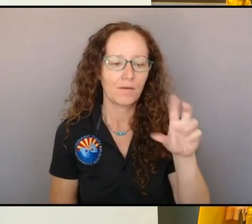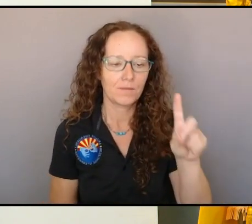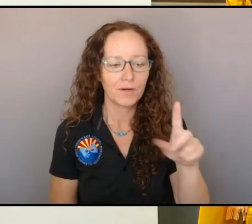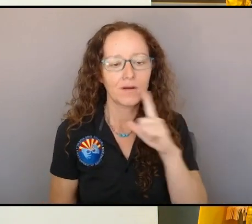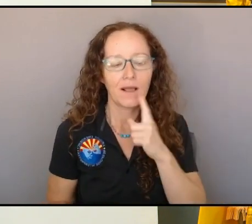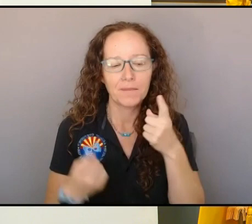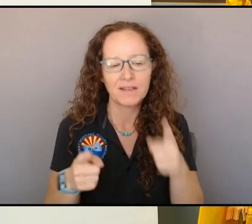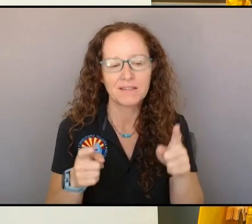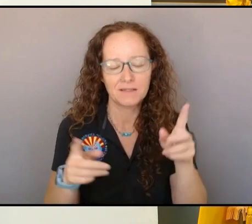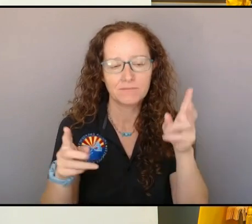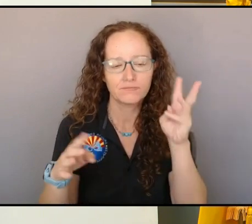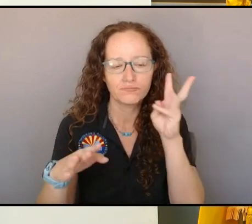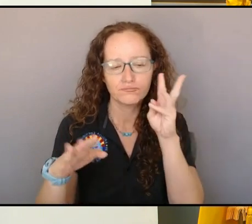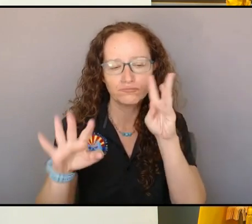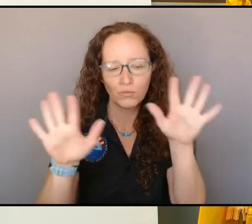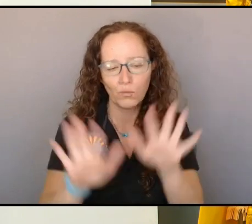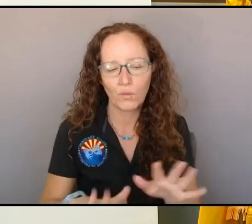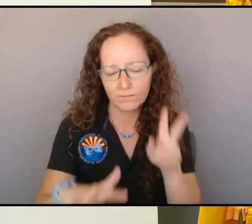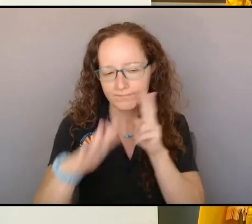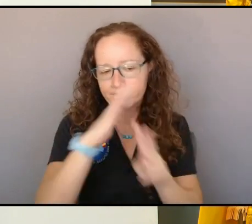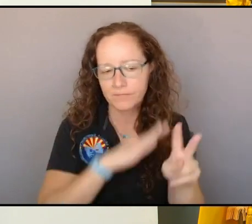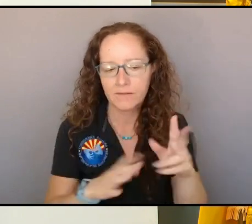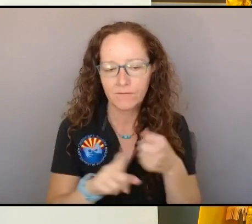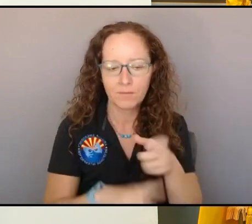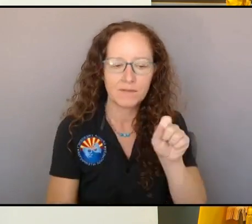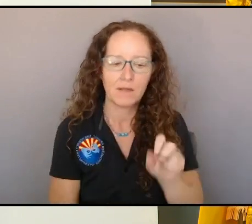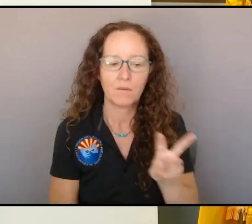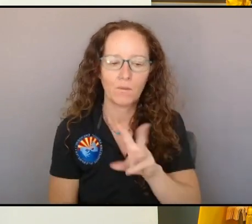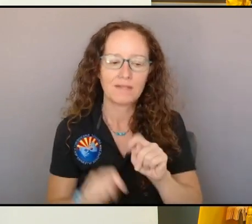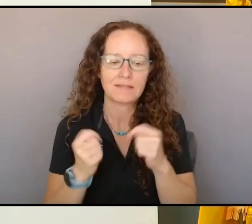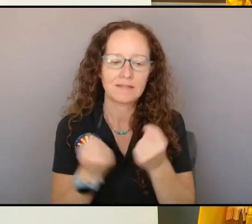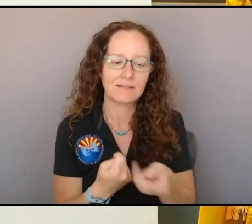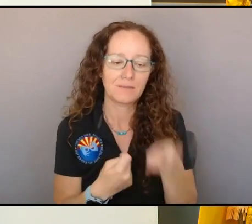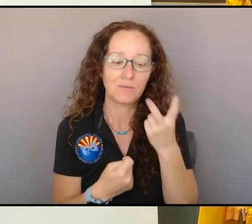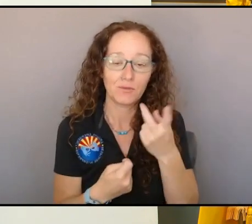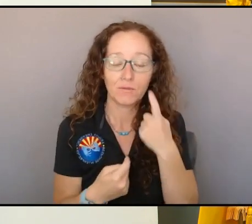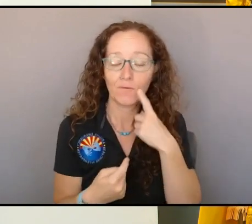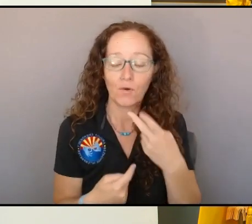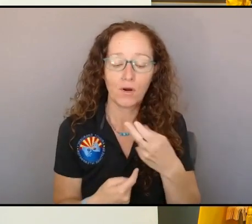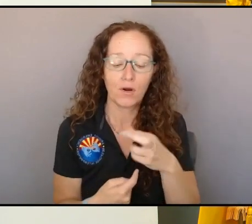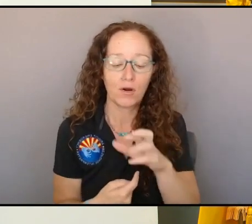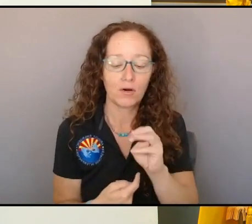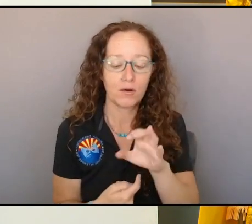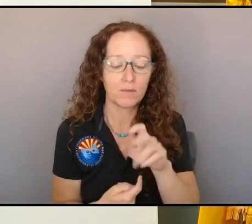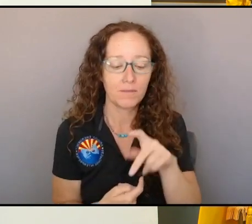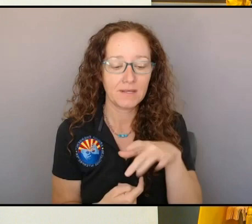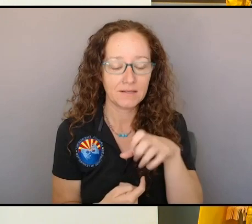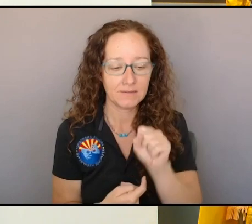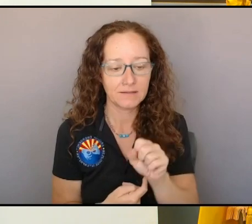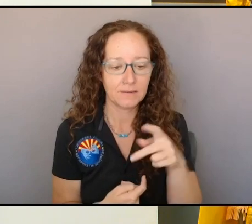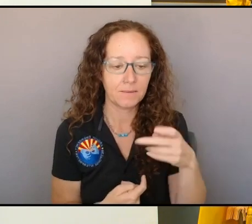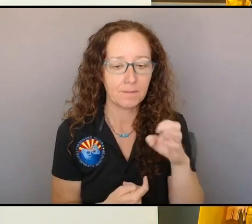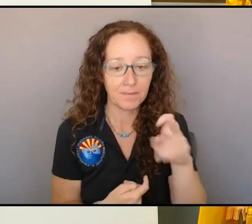the Hermits Peak/Calf Canyon Fire and we'll do a little weather update for you today like we've been doing. So good morning.